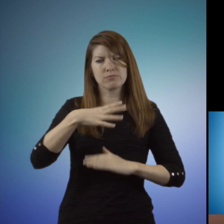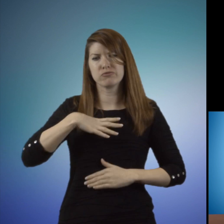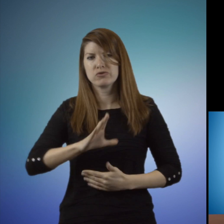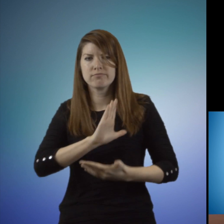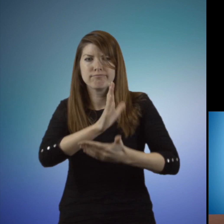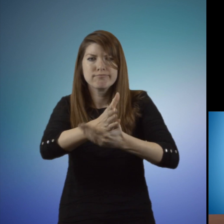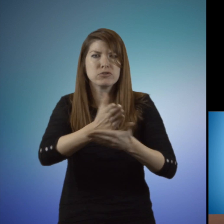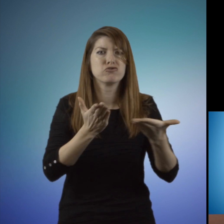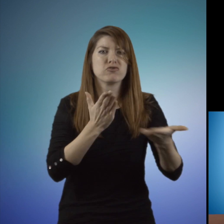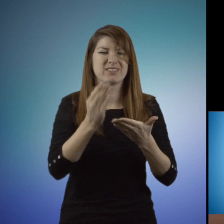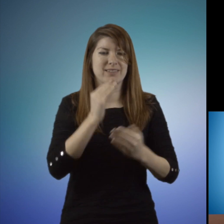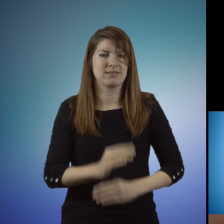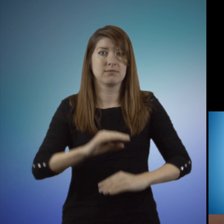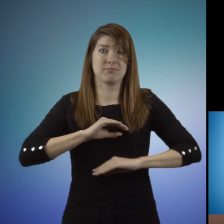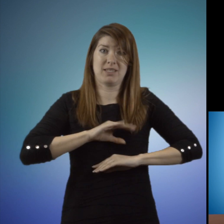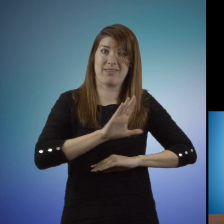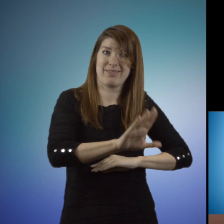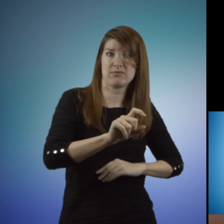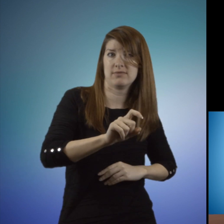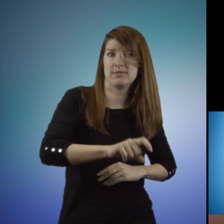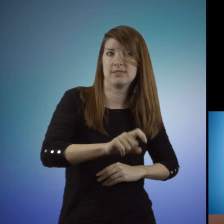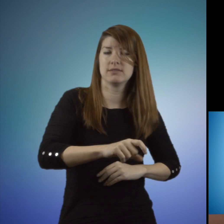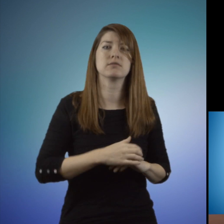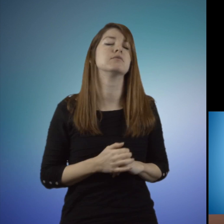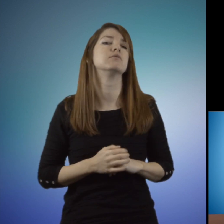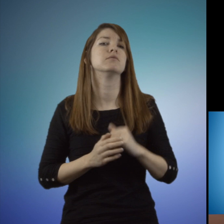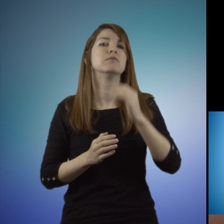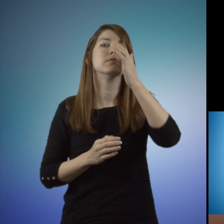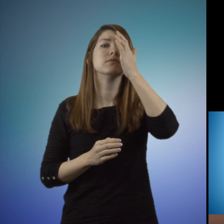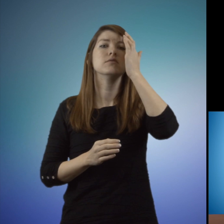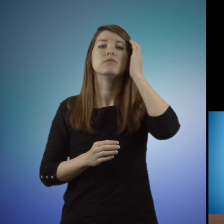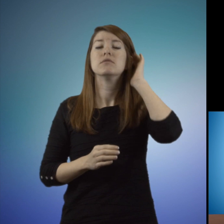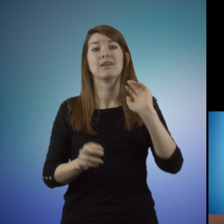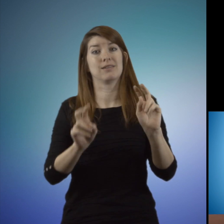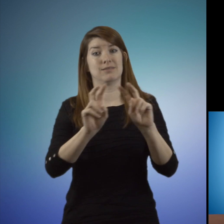And again, assessment, just like an evaluation, has to look at all developmental areas.